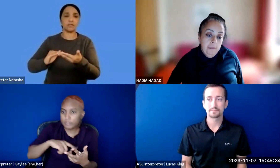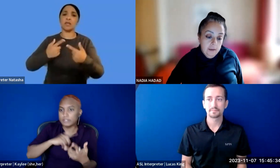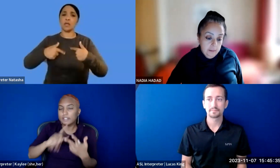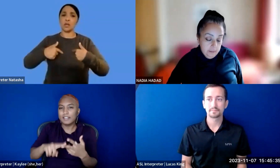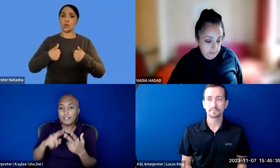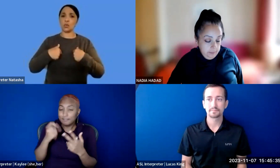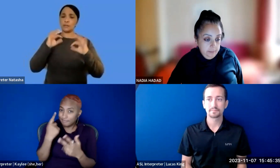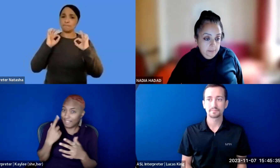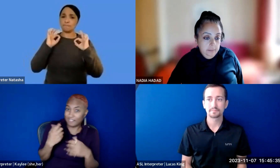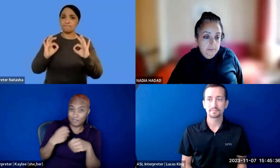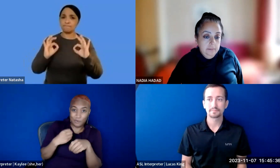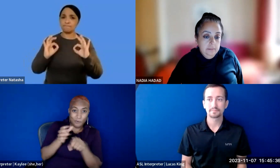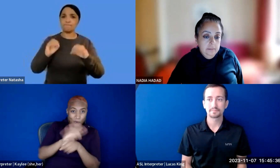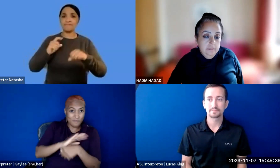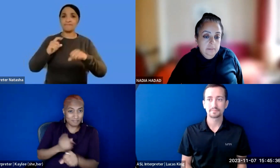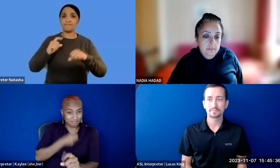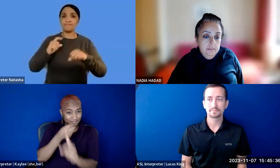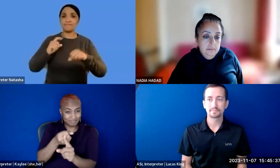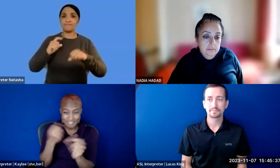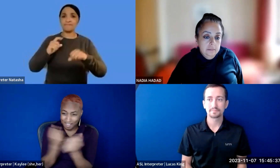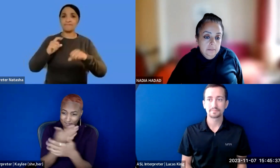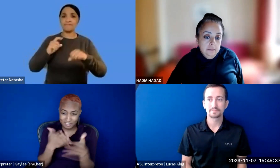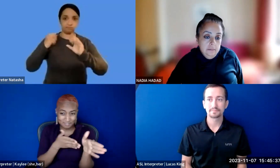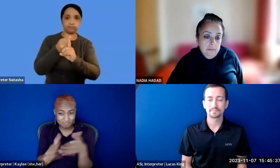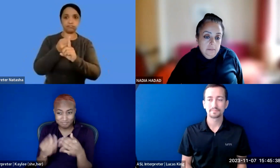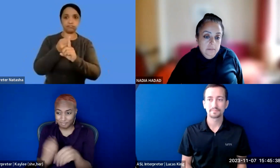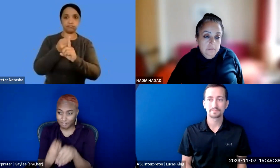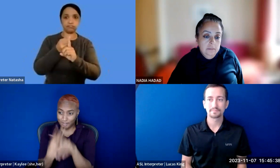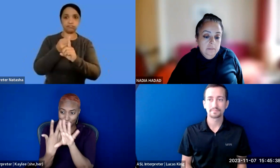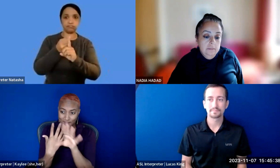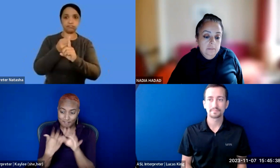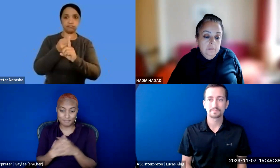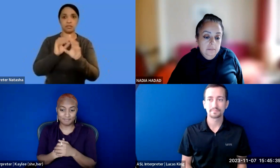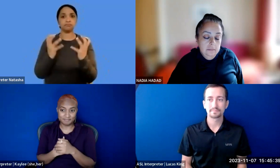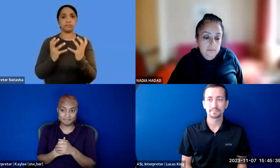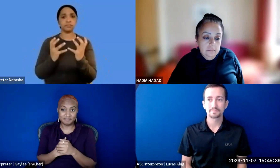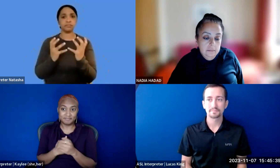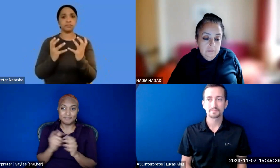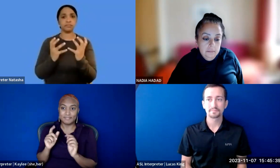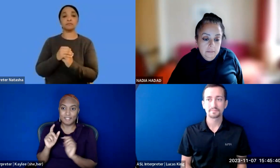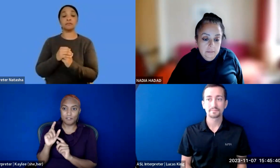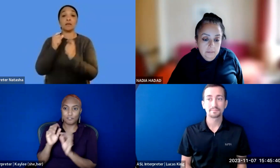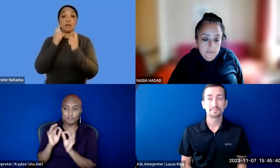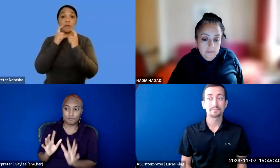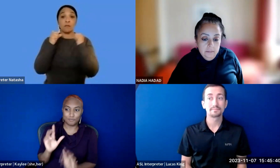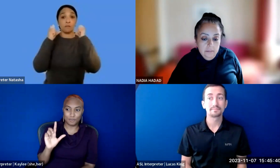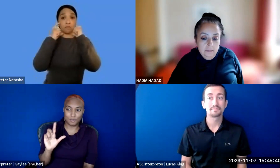At that time, FAMOD, the Mozambican Federation of Associations of Persons with Disabilities,